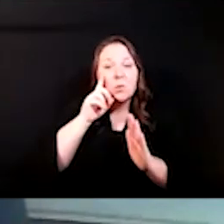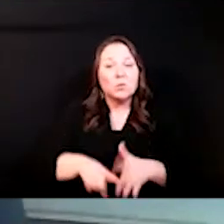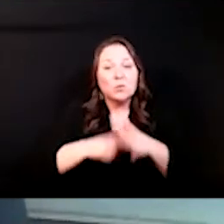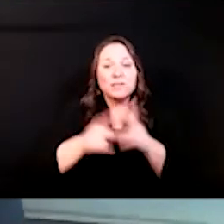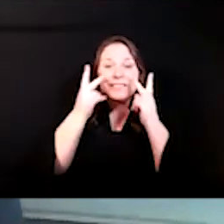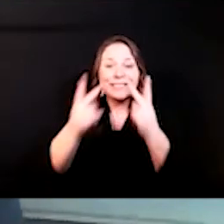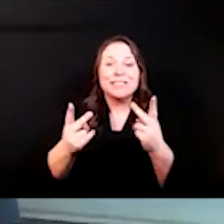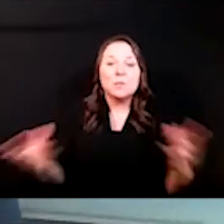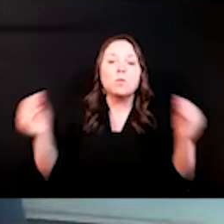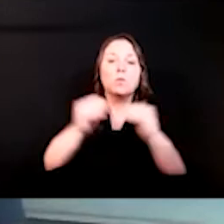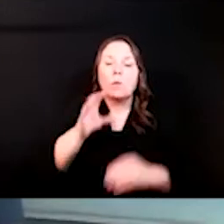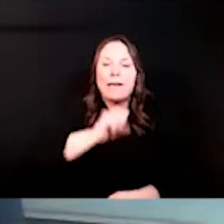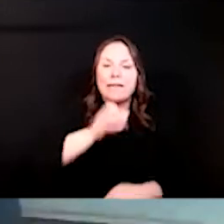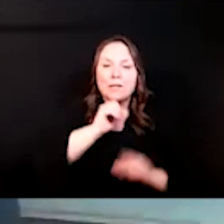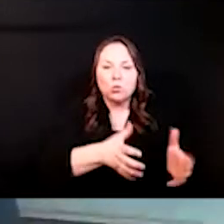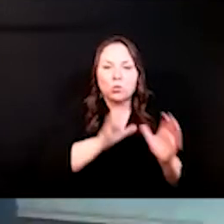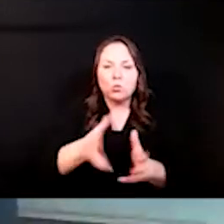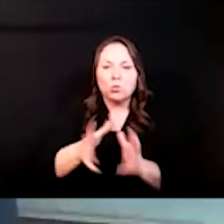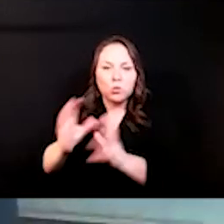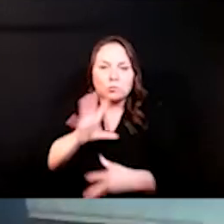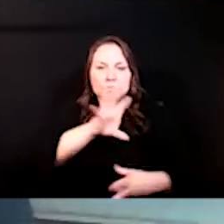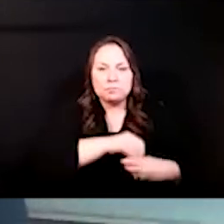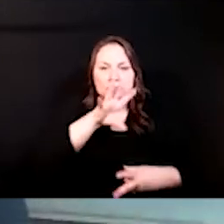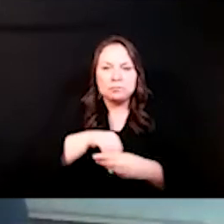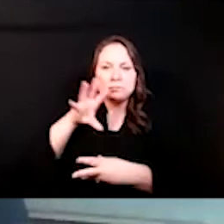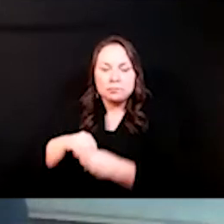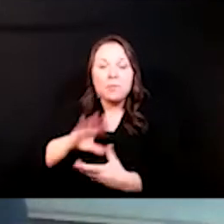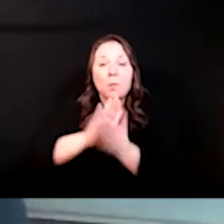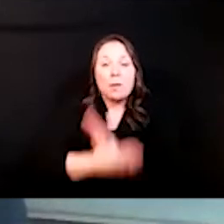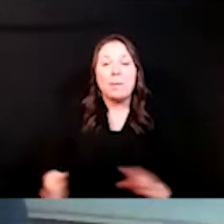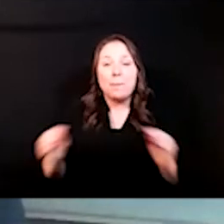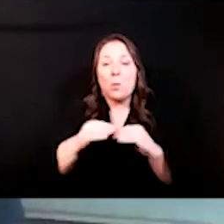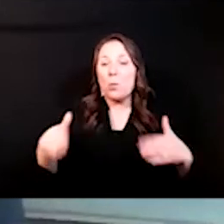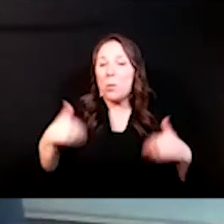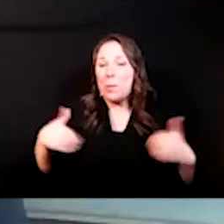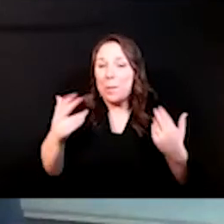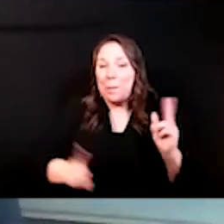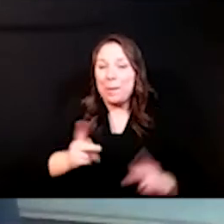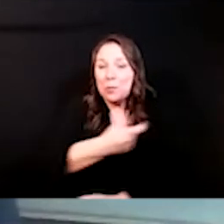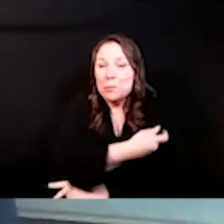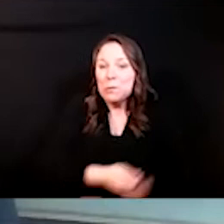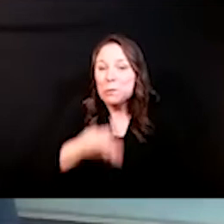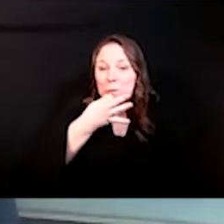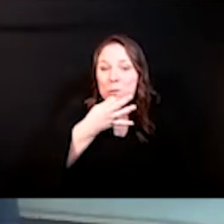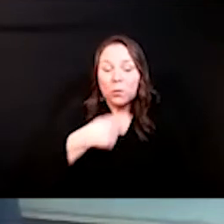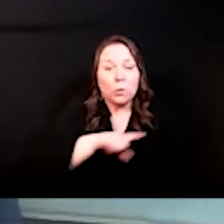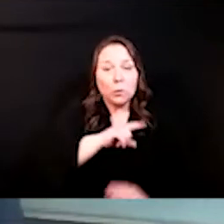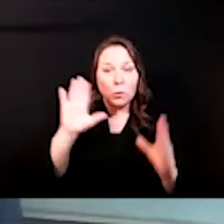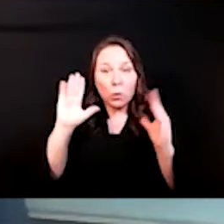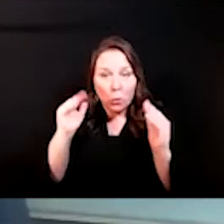AVAILABLE, WE'RE GOING TO START SEEING MORE AGE GROUPS MORE AGE GROUPS ELIGIBLE FOR INCLUSION AND WE WILL SEE